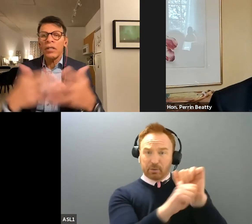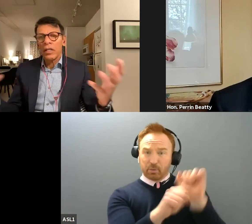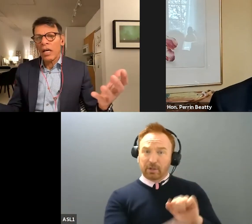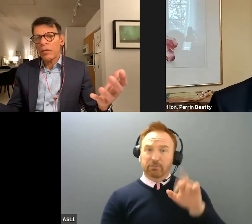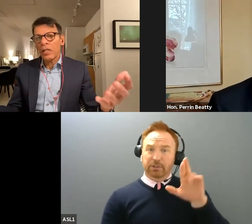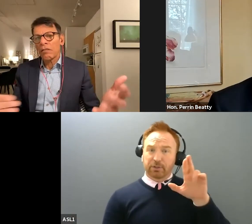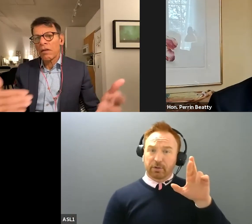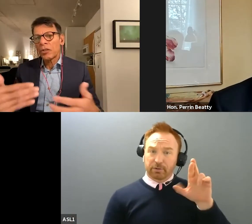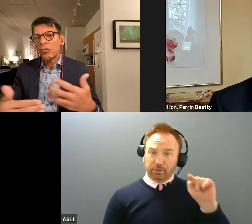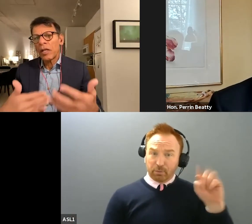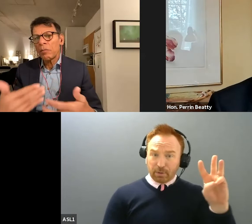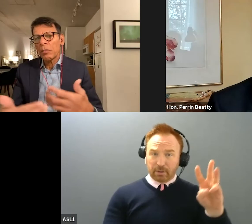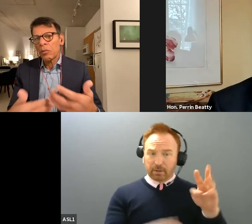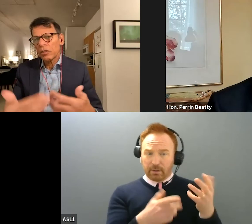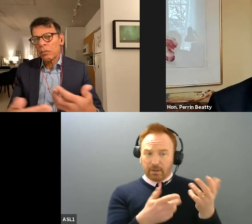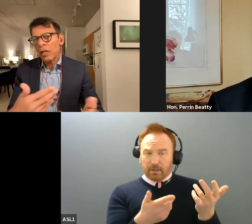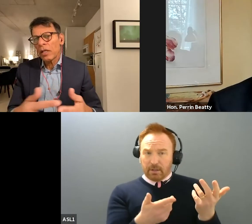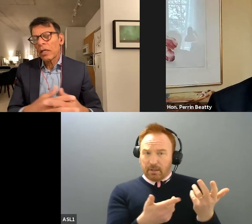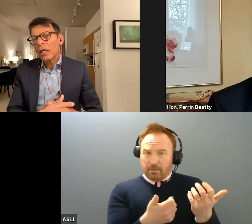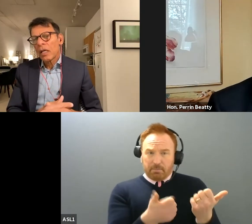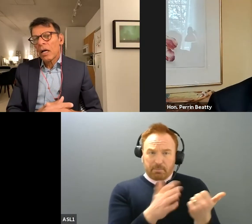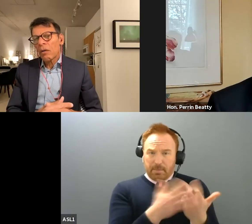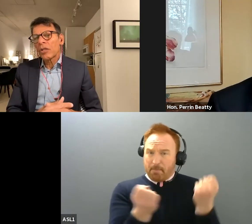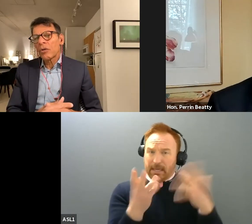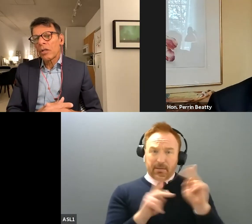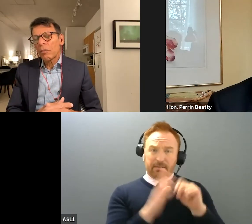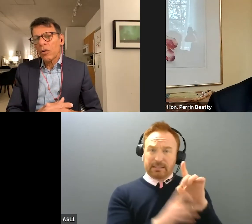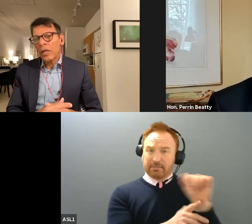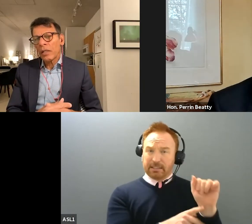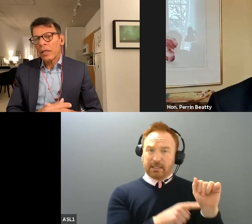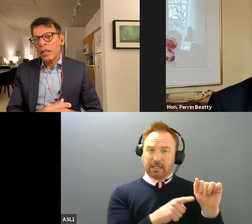than that because far too many people with disability are also unemployed, I think in